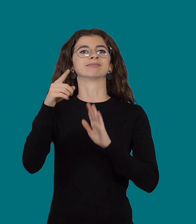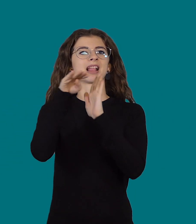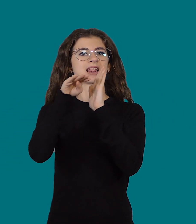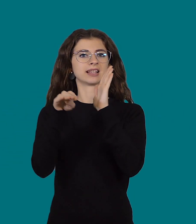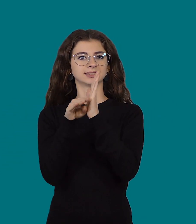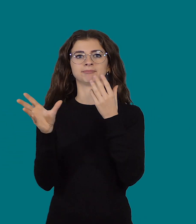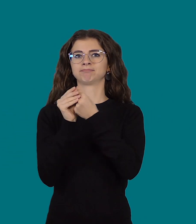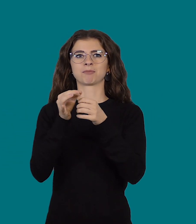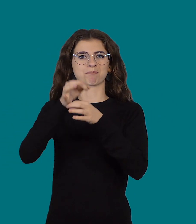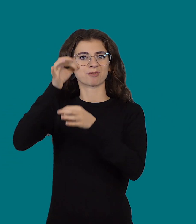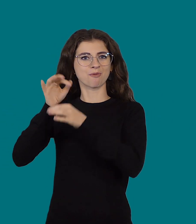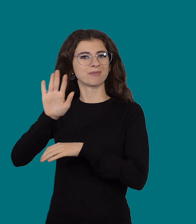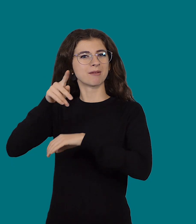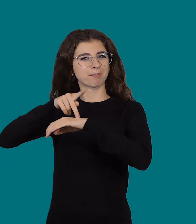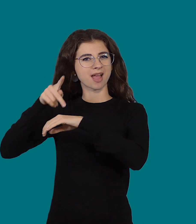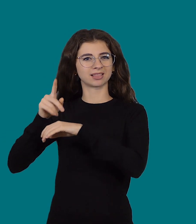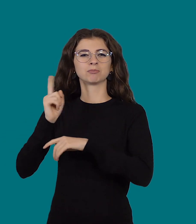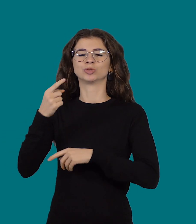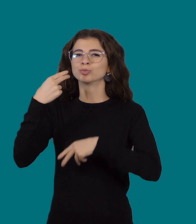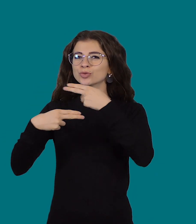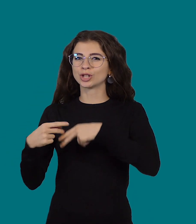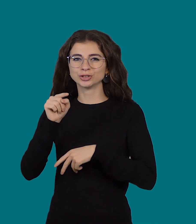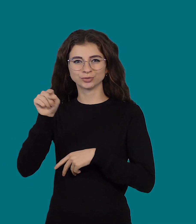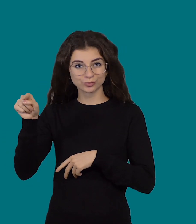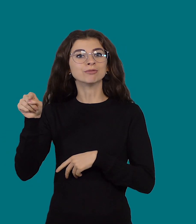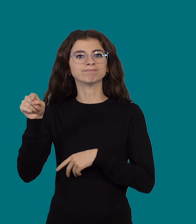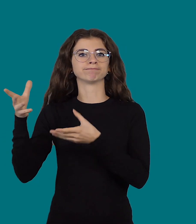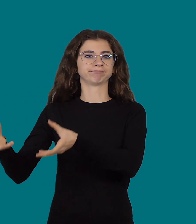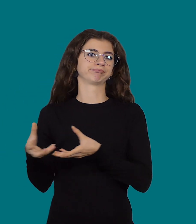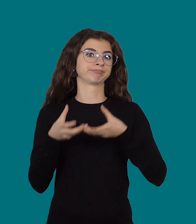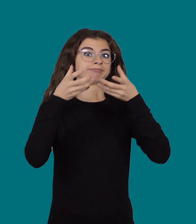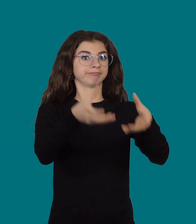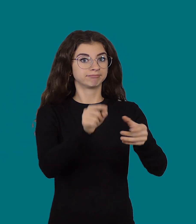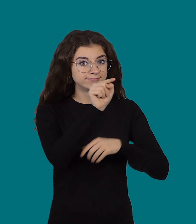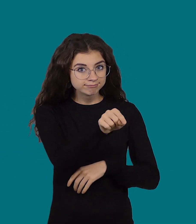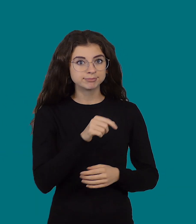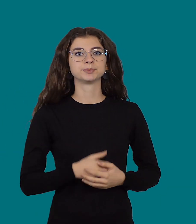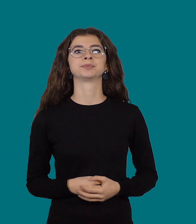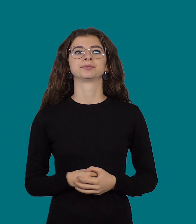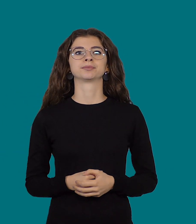and she collects the list of samples from the patients that needs to be examined. The samples are there now.